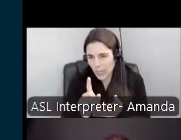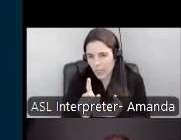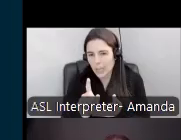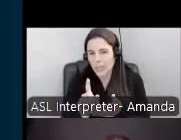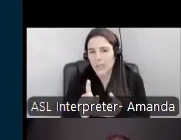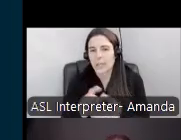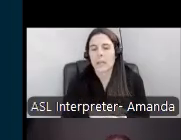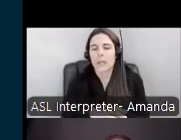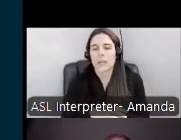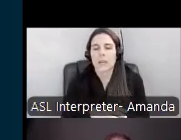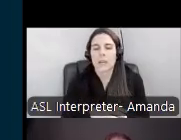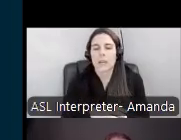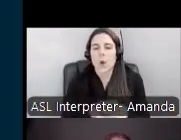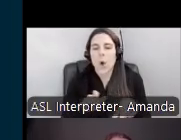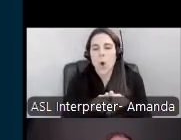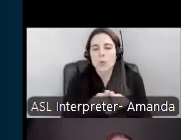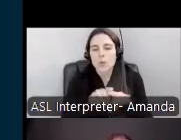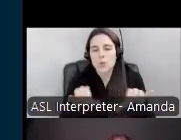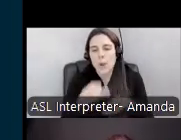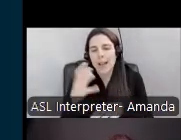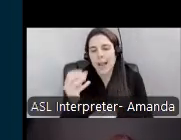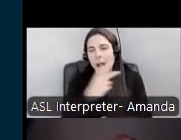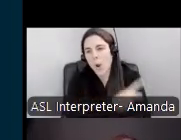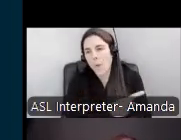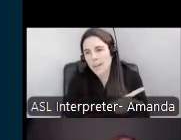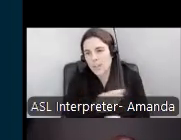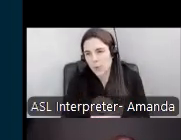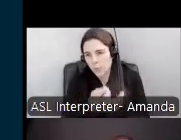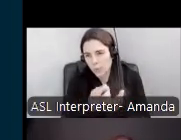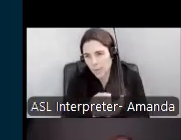to these therapies. He has a really big reaction with dad